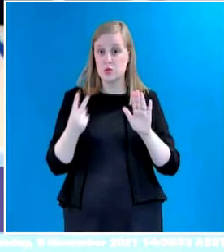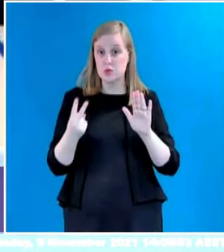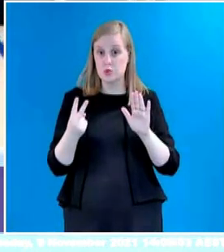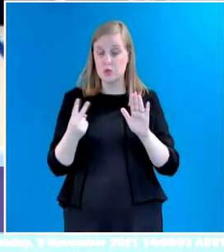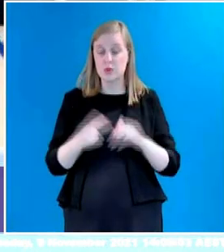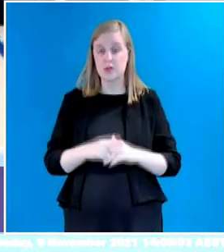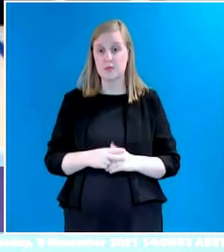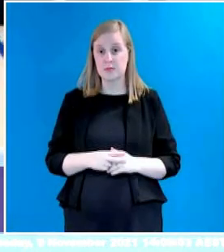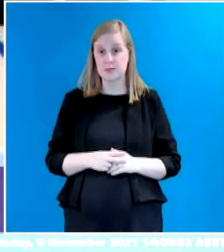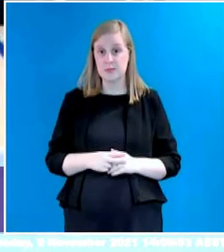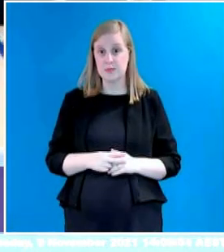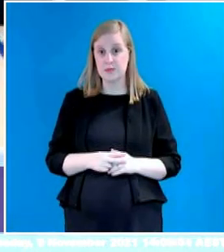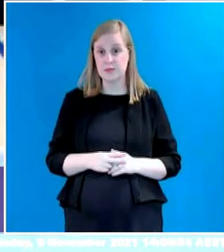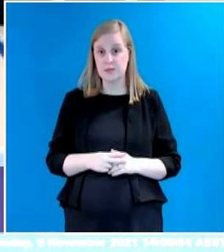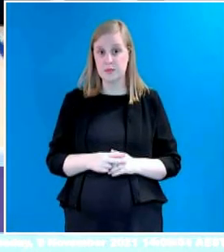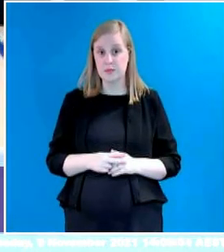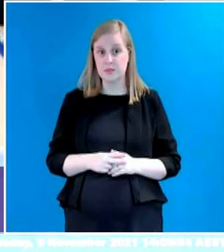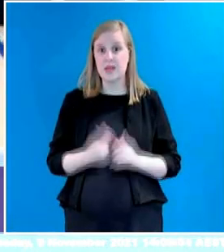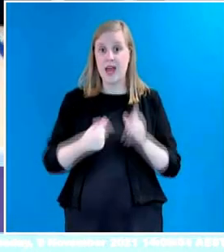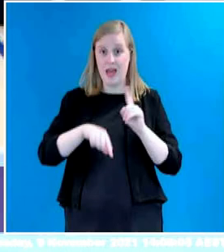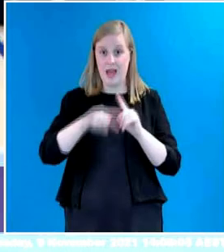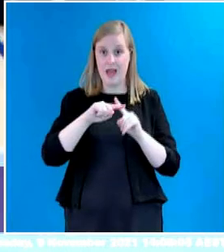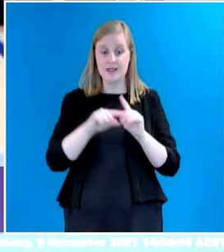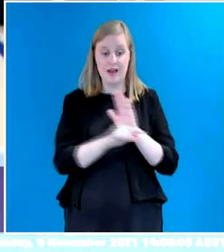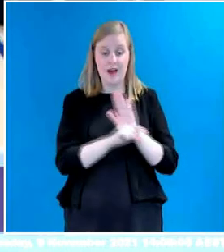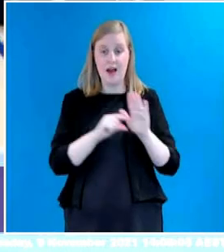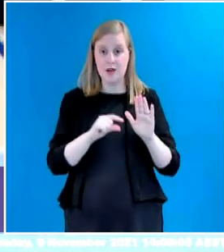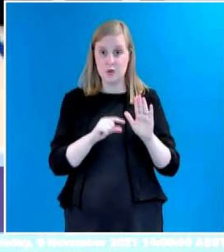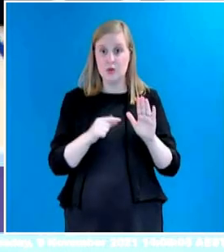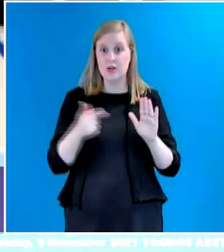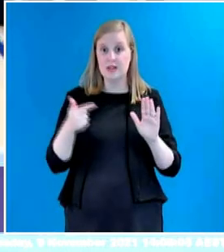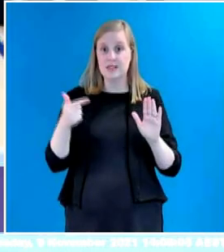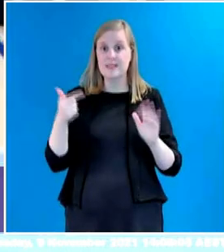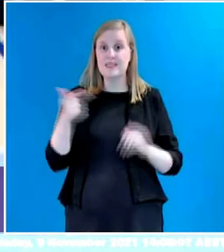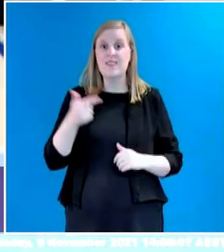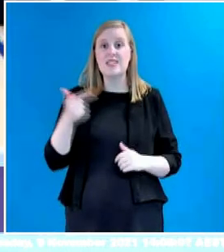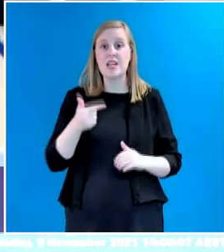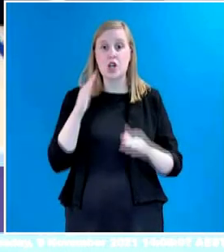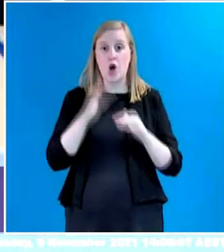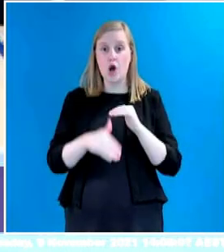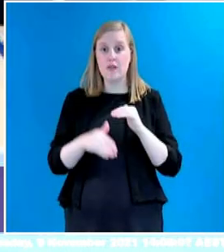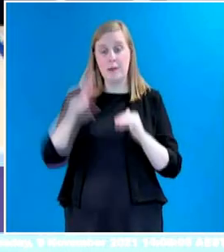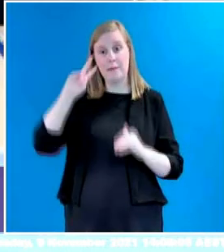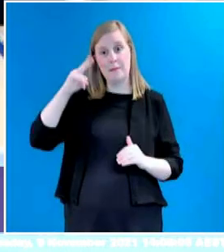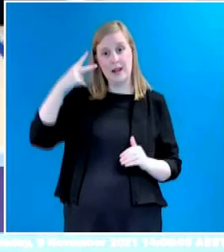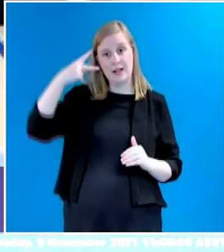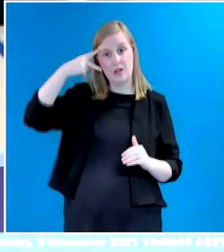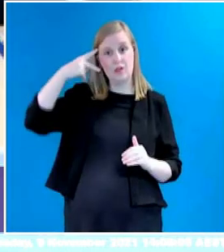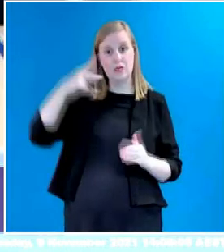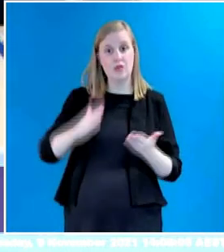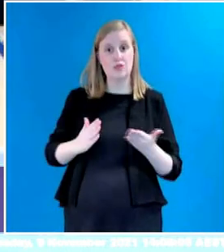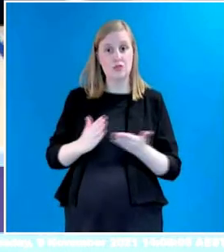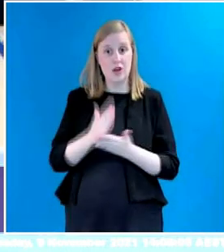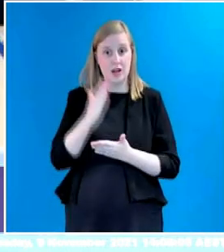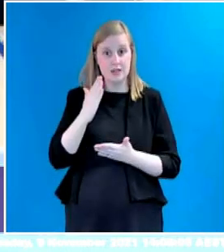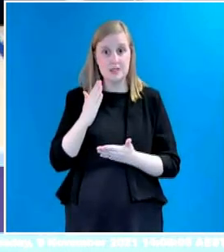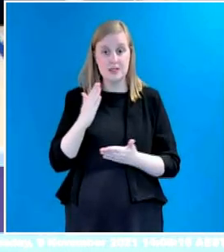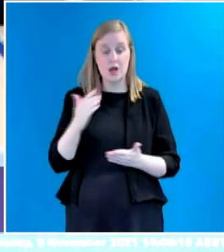It picks up article 17 of the International Covenant on Civil and Political Rights. When we were worried about article 17, drafting that